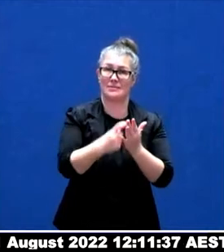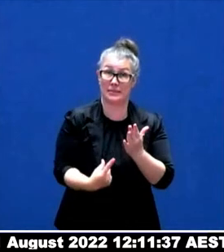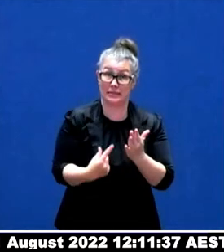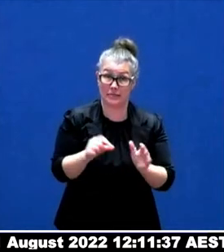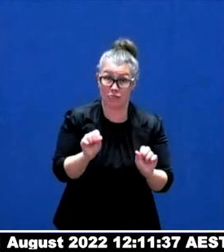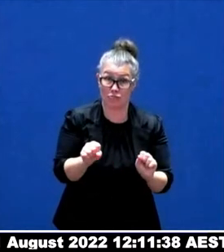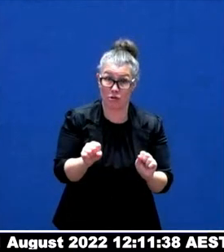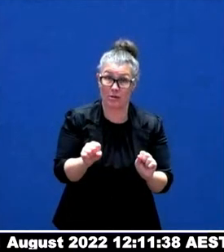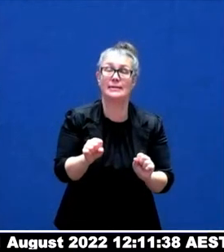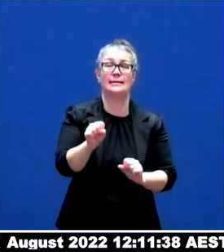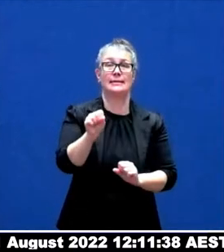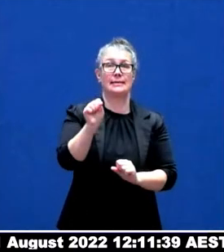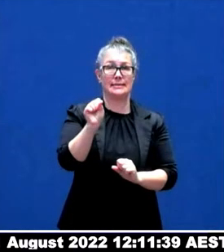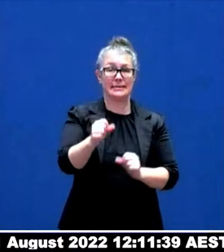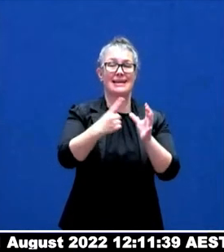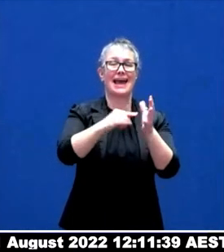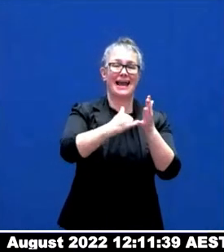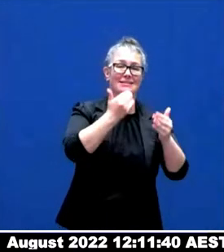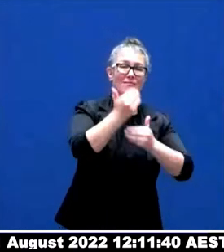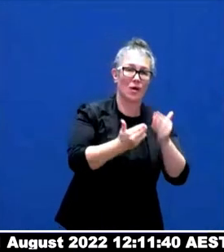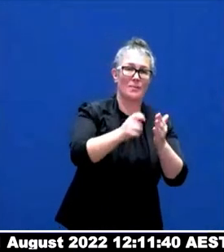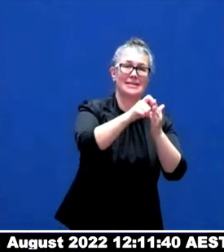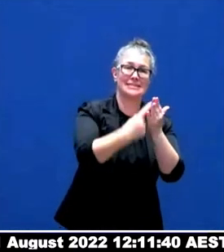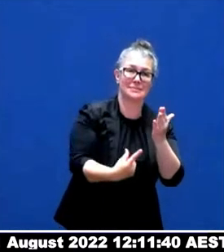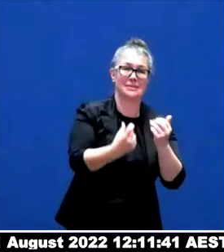As defined by the Disability Support Pension. That was the next thing.